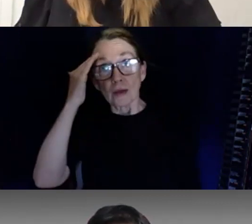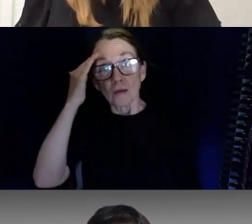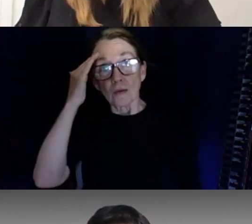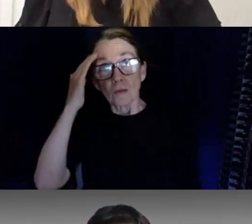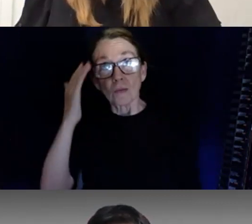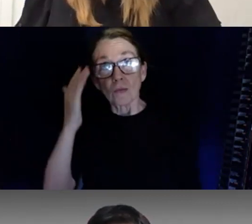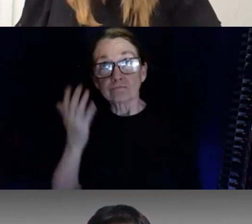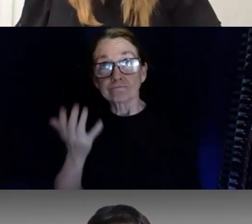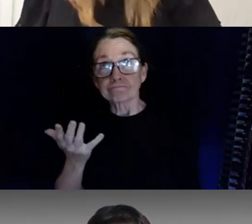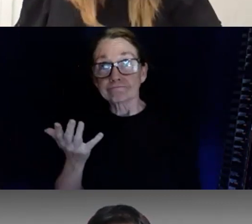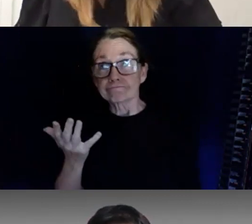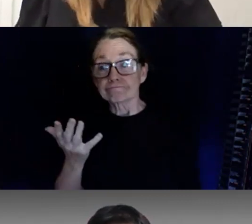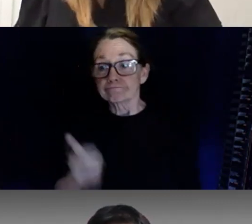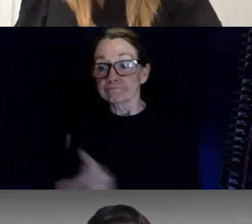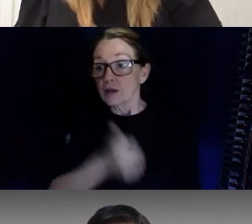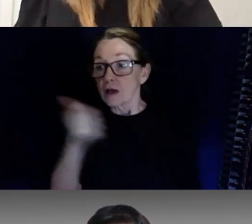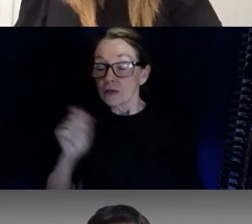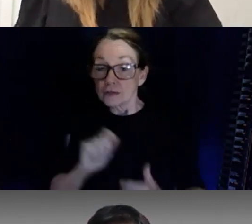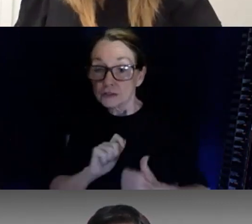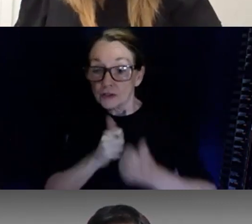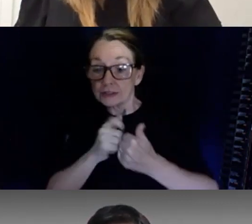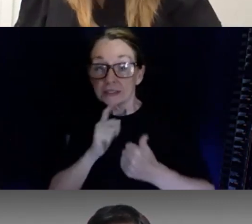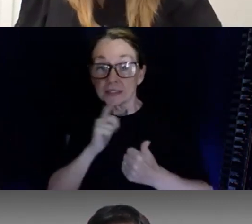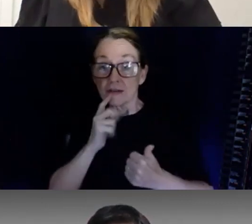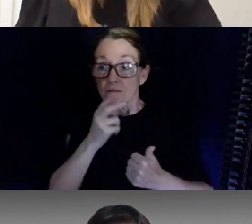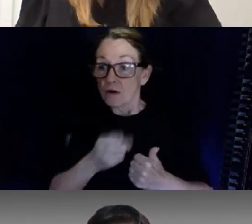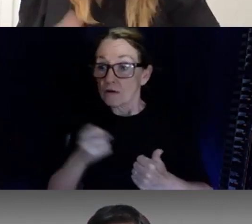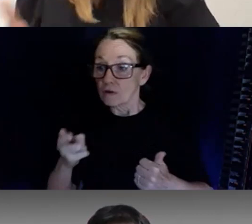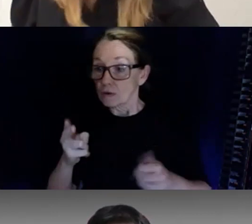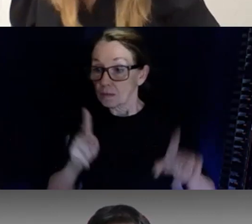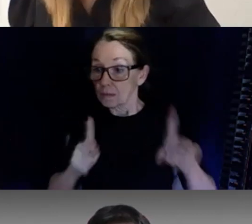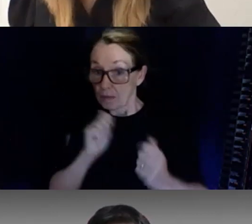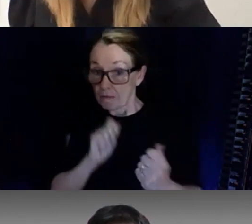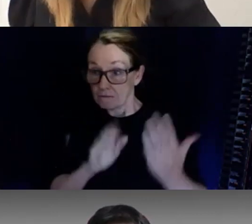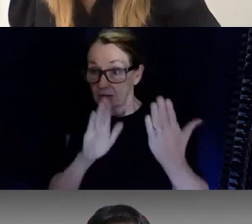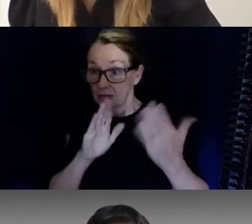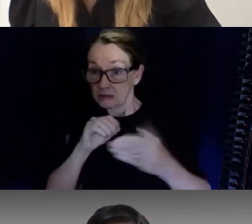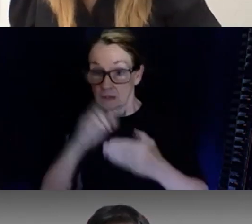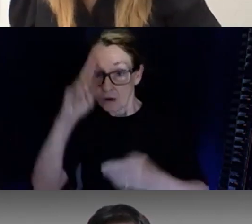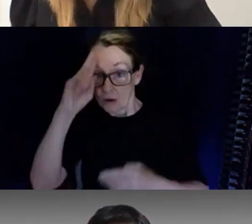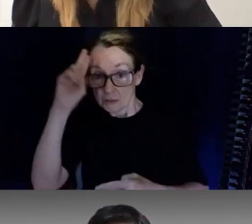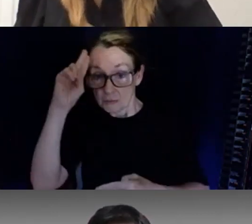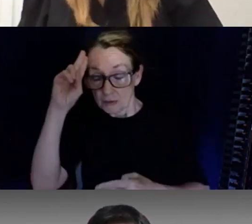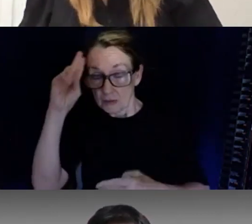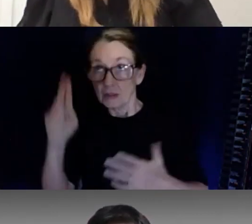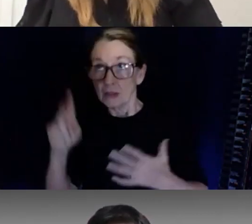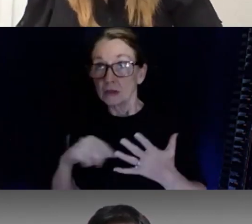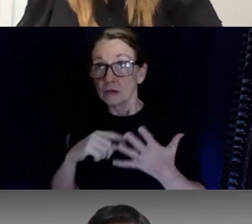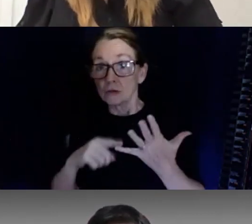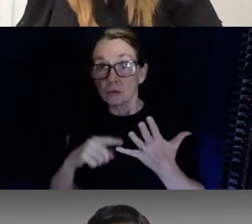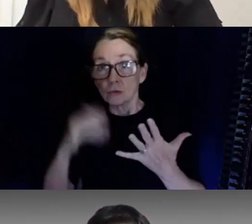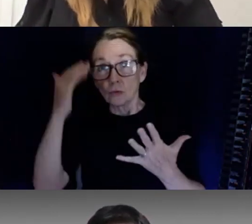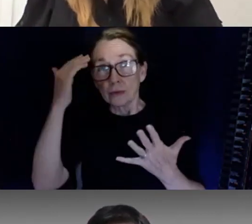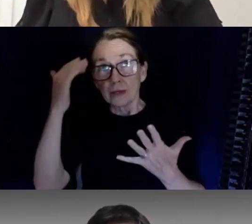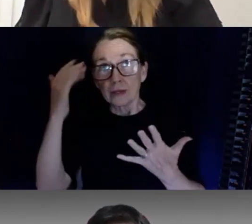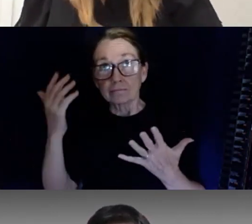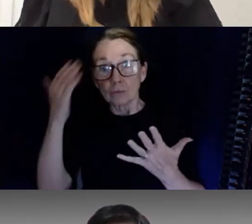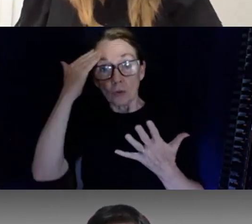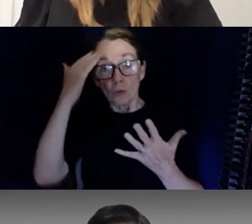DO THEY KNOW HOW TO REQUEST AN INTERPRETER?